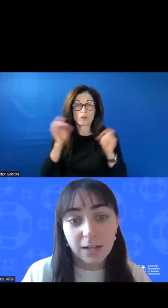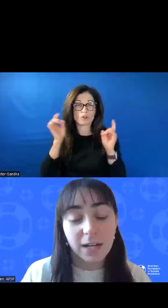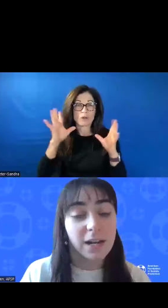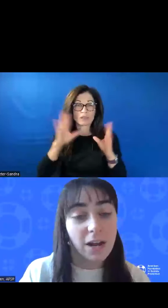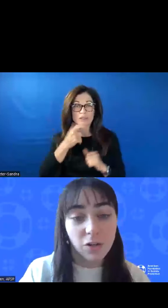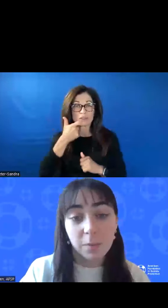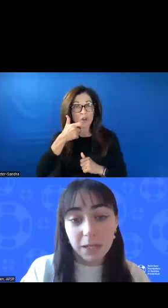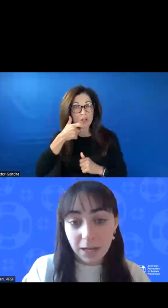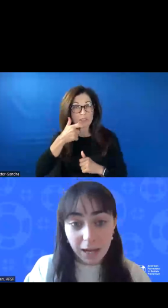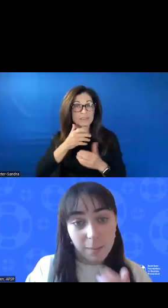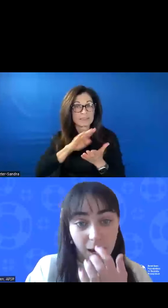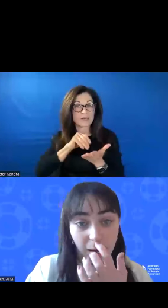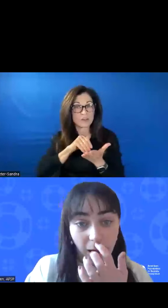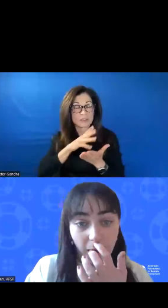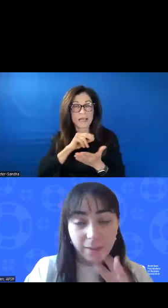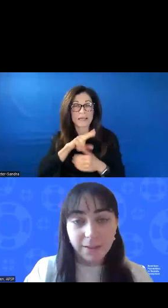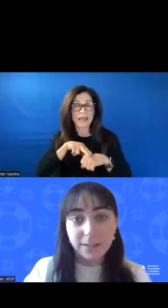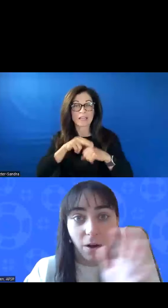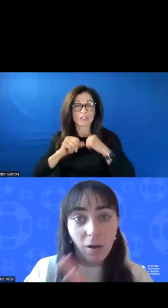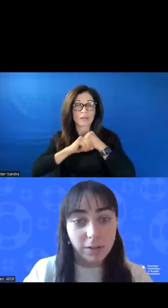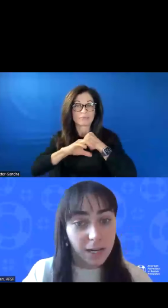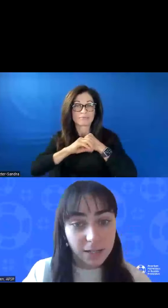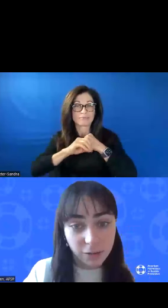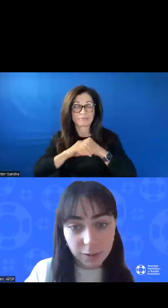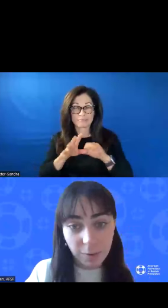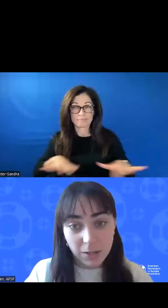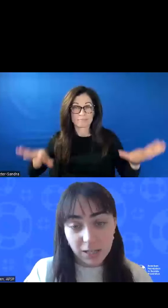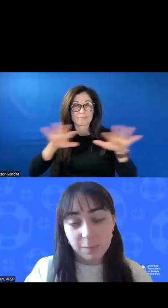AND NATIONAL MEDIA CAMPAIGN. THIS IS ALL INTENDED TO COME WITH